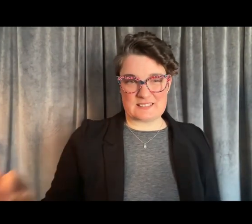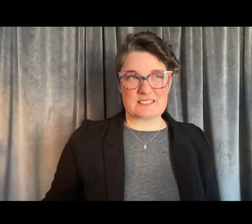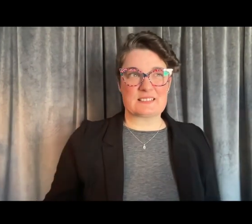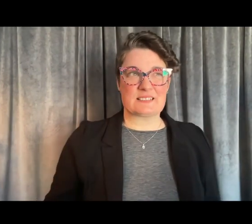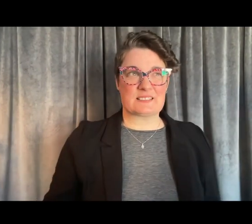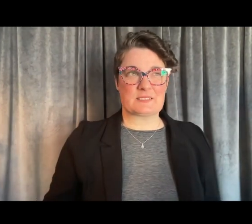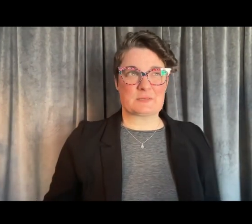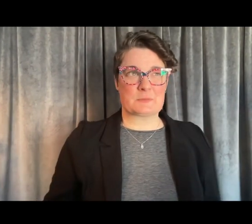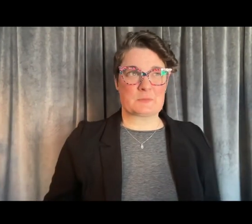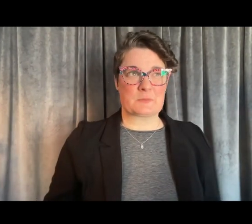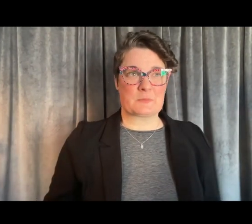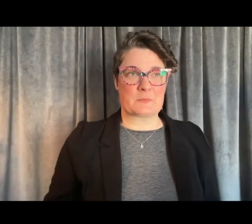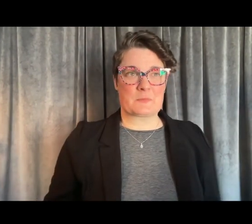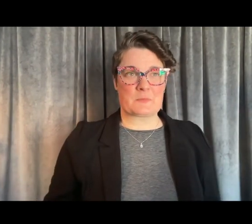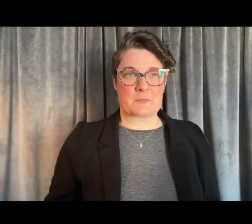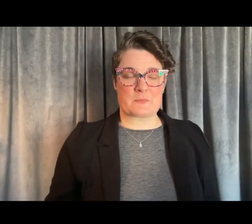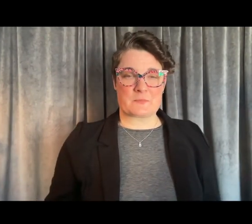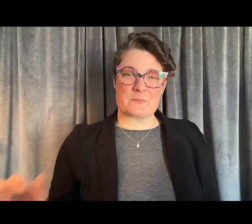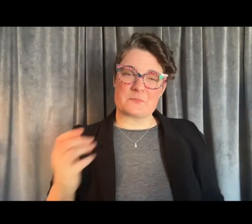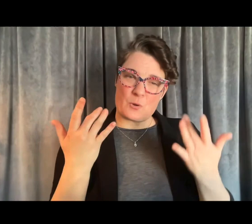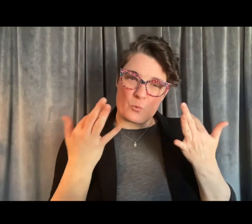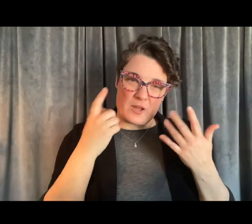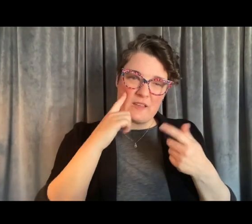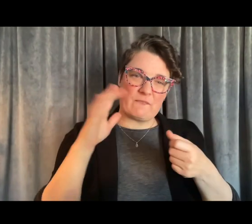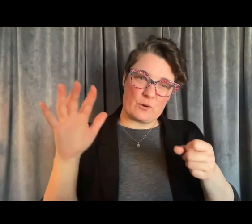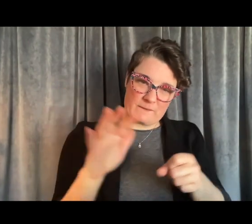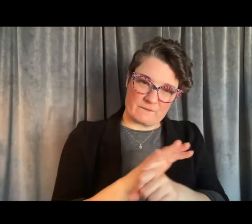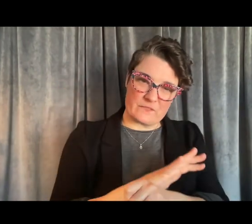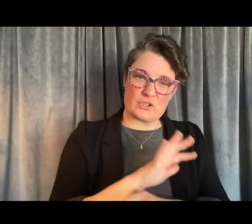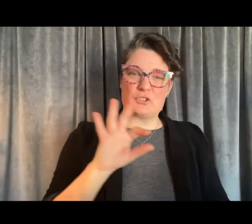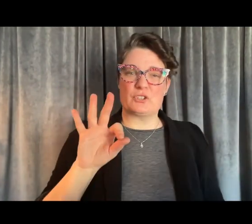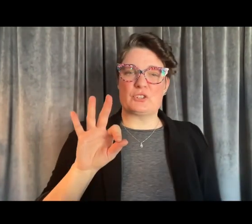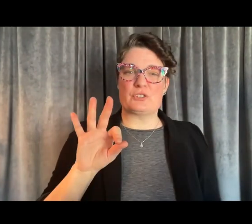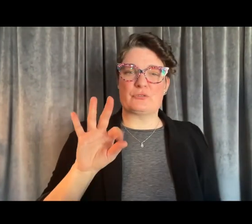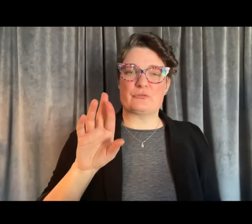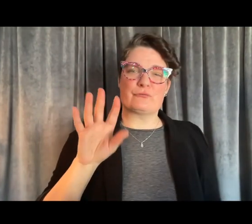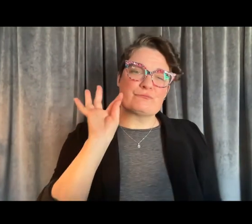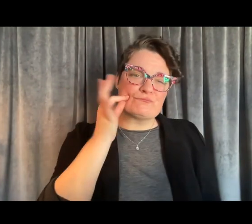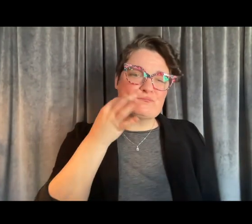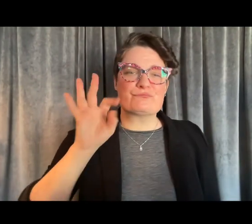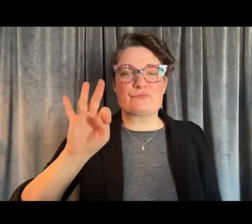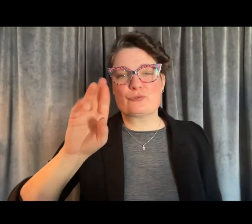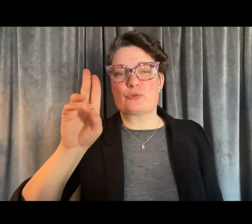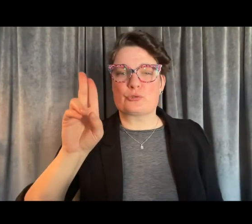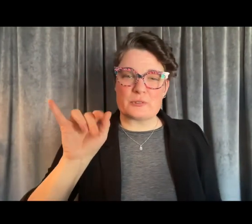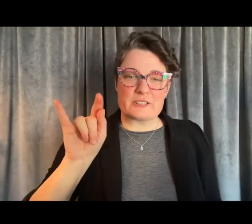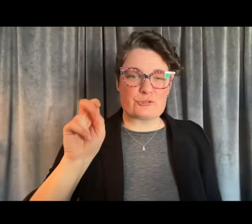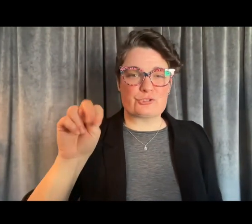for the full fruition to emerge later.